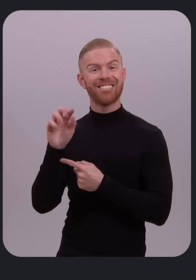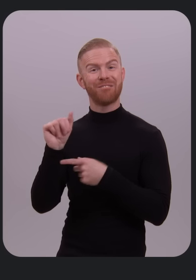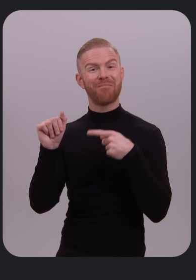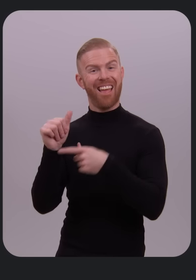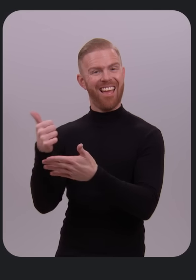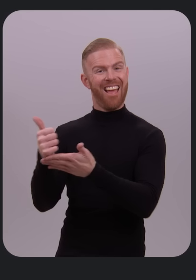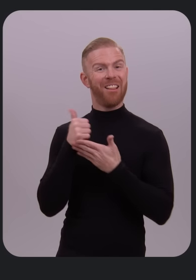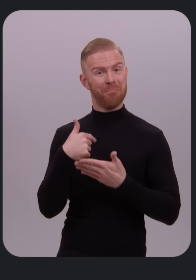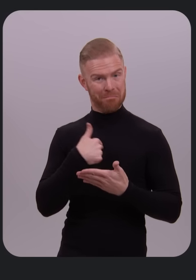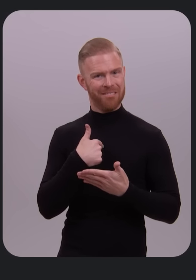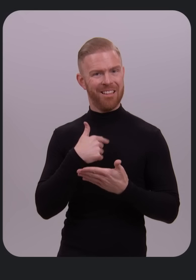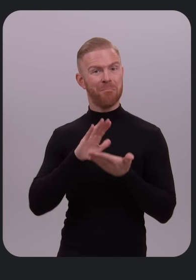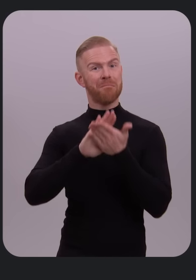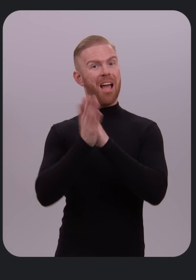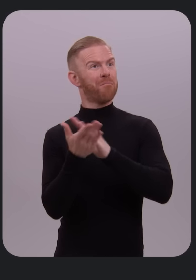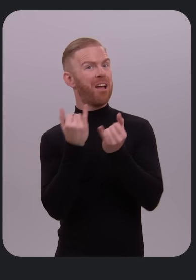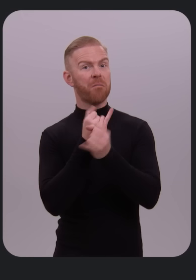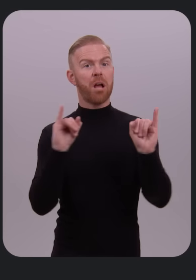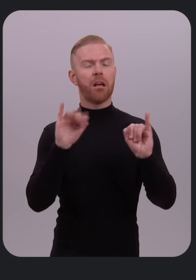it would be the greatest thing ever.